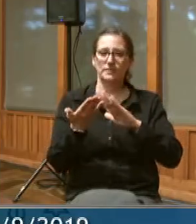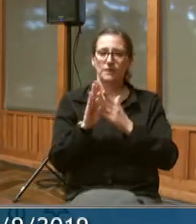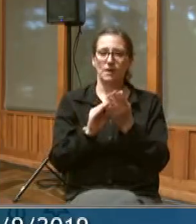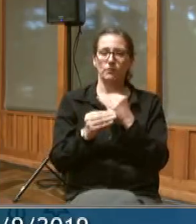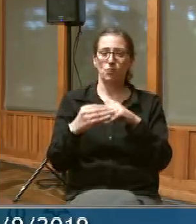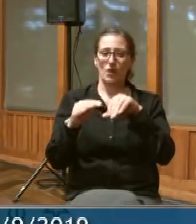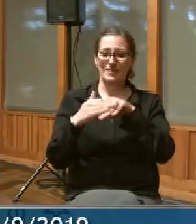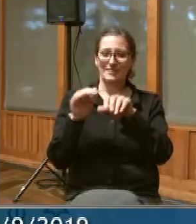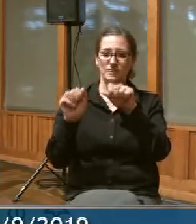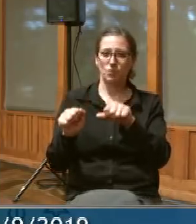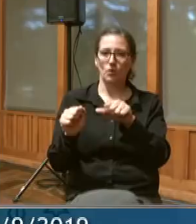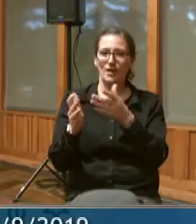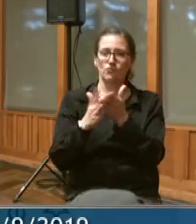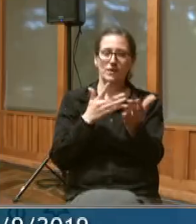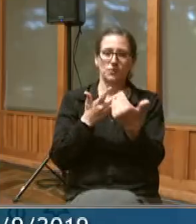PUBLIC RECORDS SUPPORT MAKING INFORMATION MORE ACCESSIBLE AND